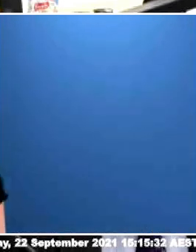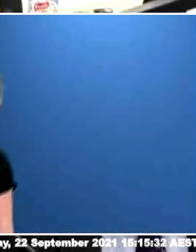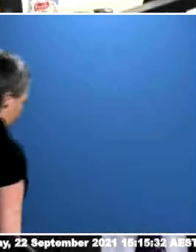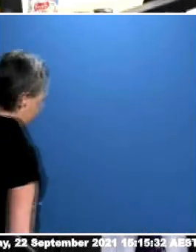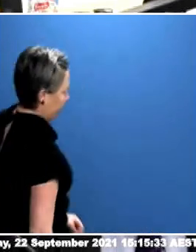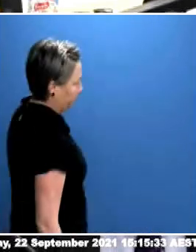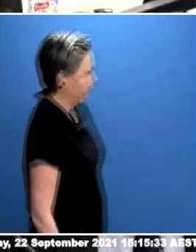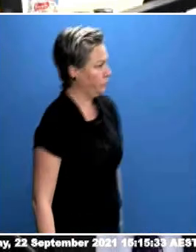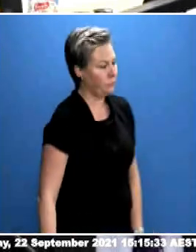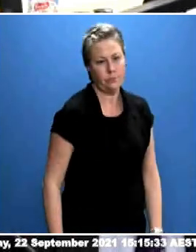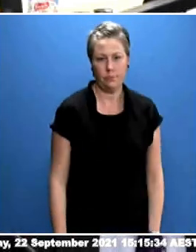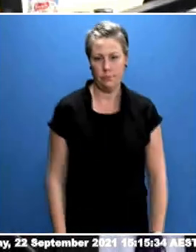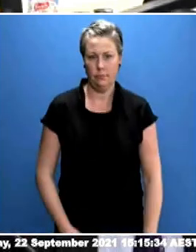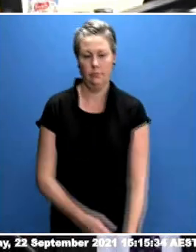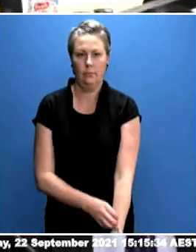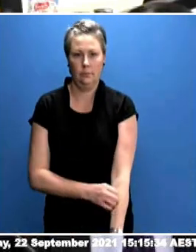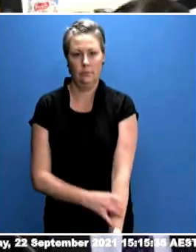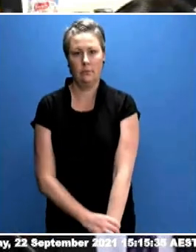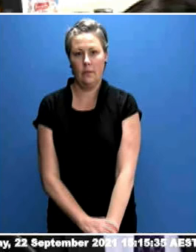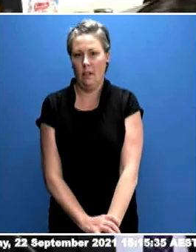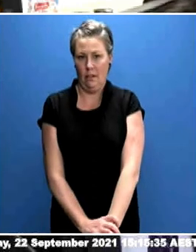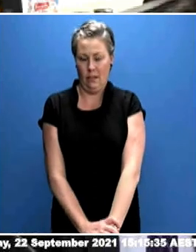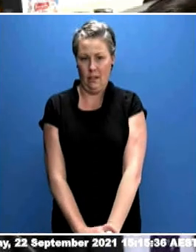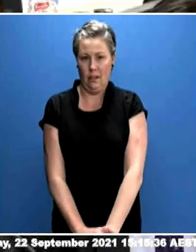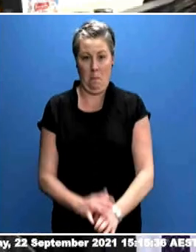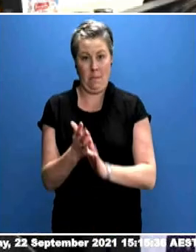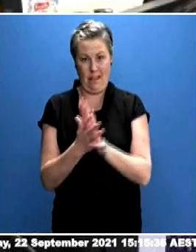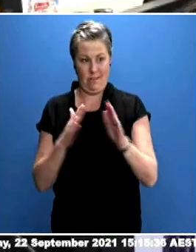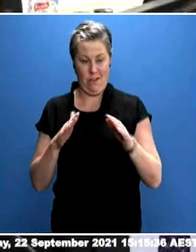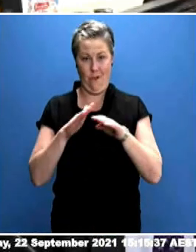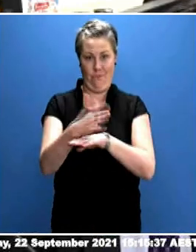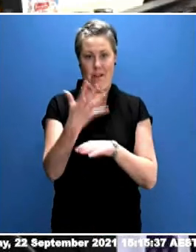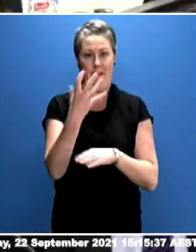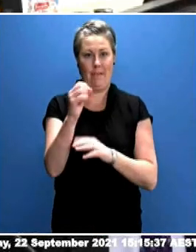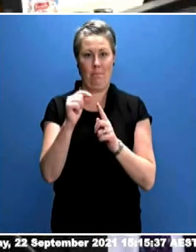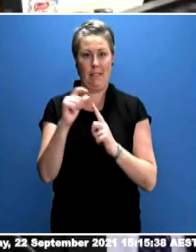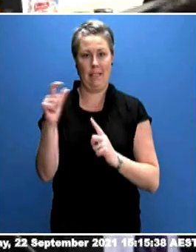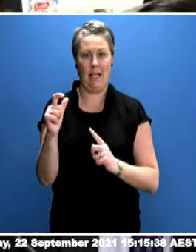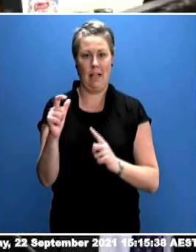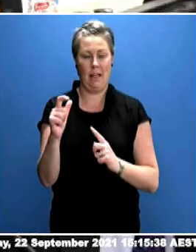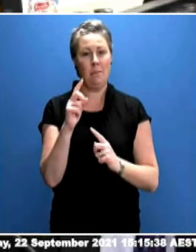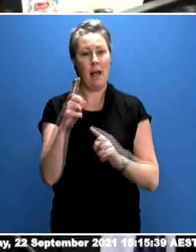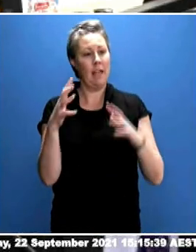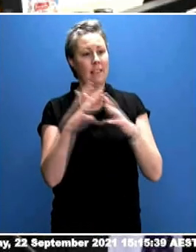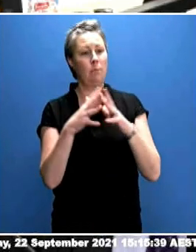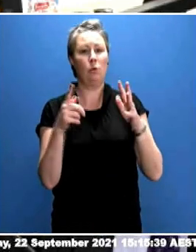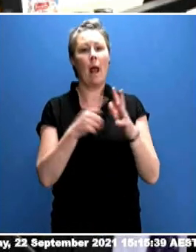Now that's obviously not representative of WA's general population, is it? No.